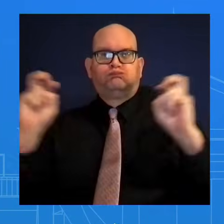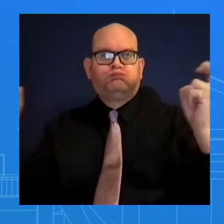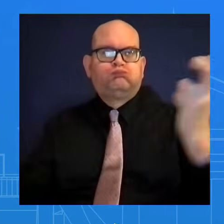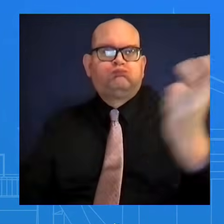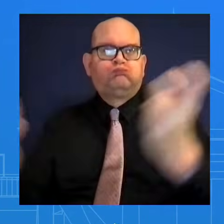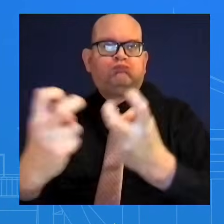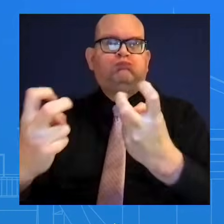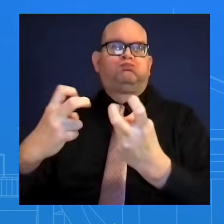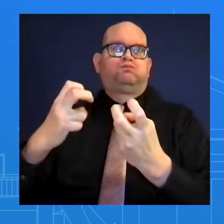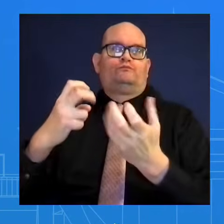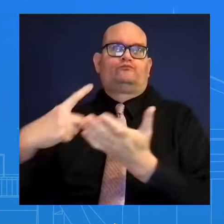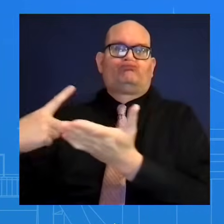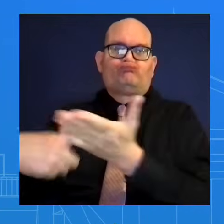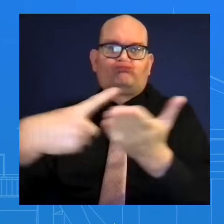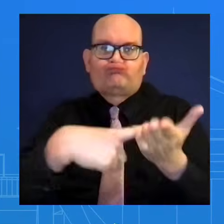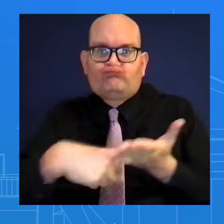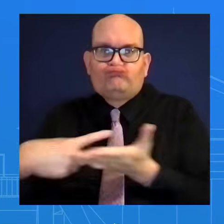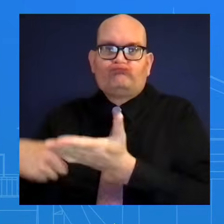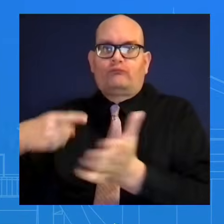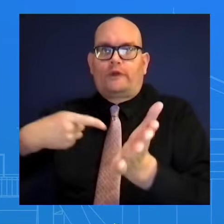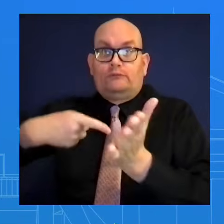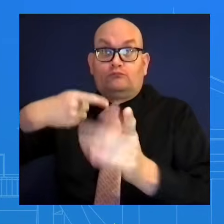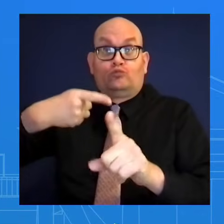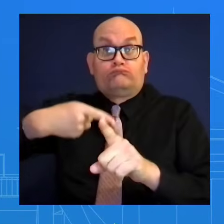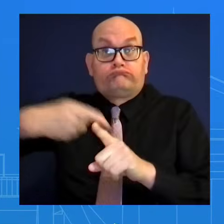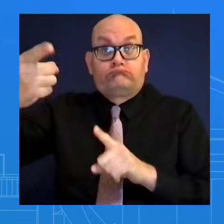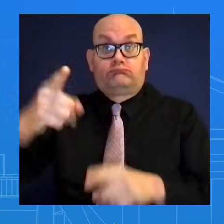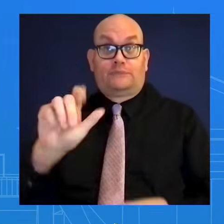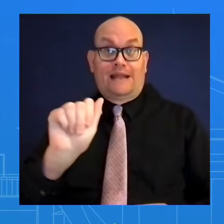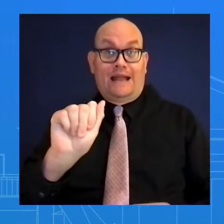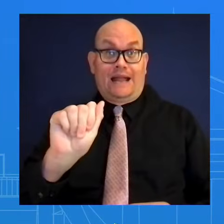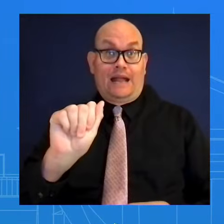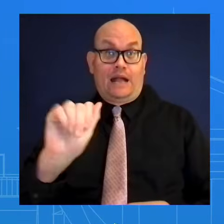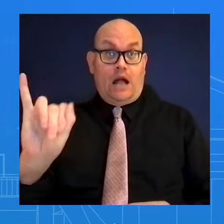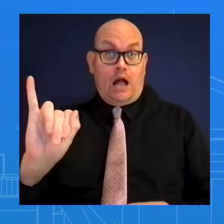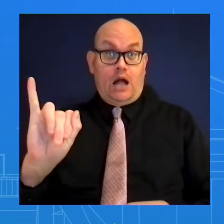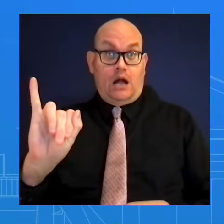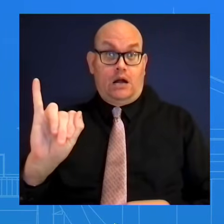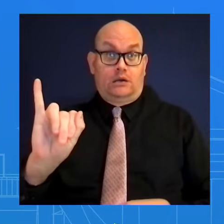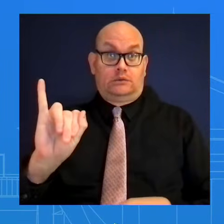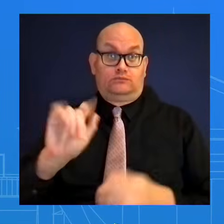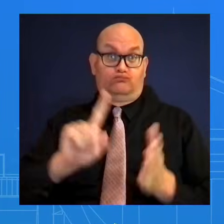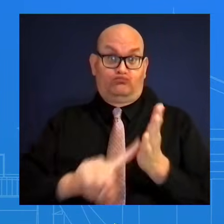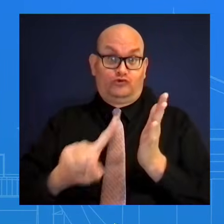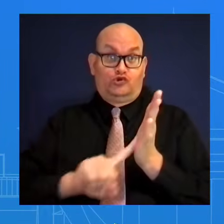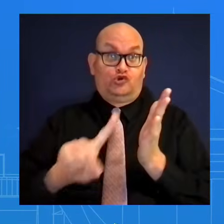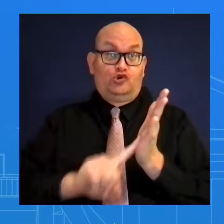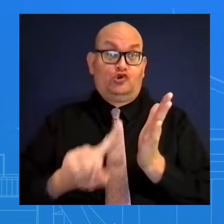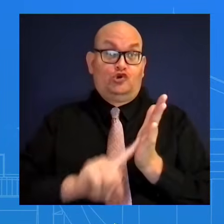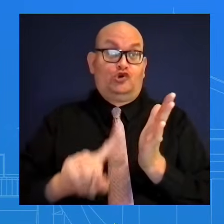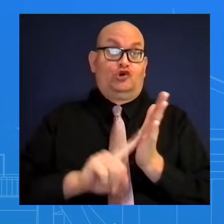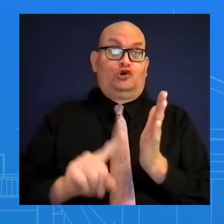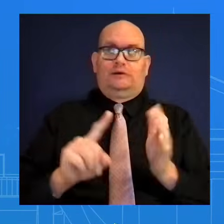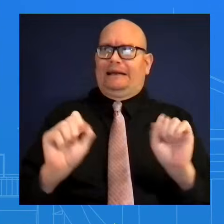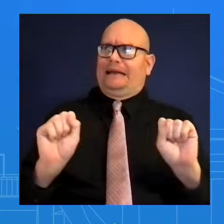or an actual production of capabilities. There is promise, and there's peril.